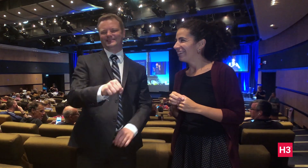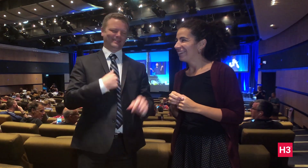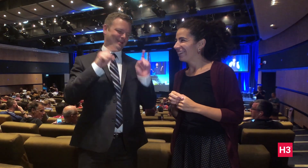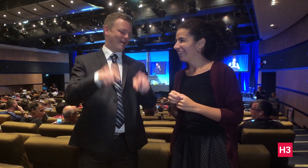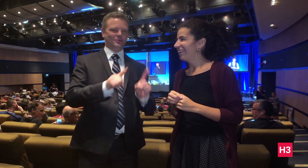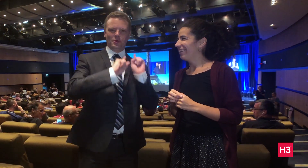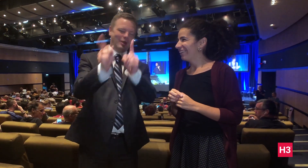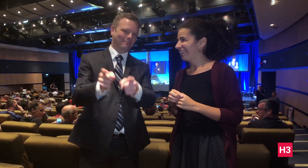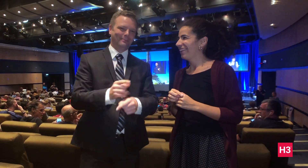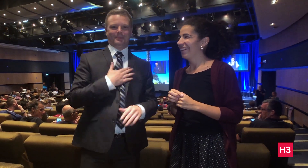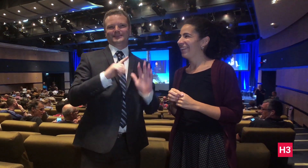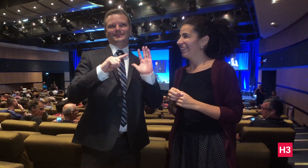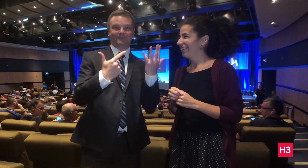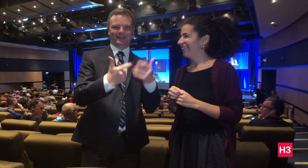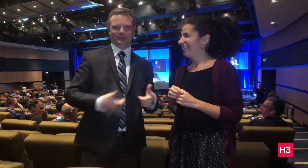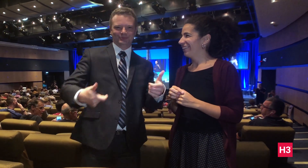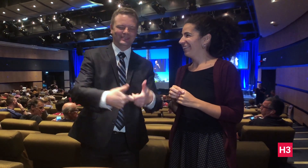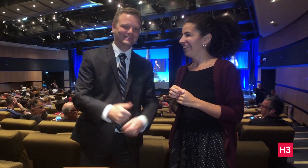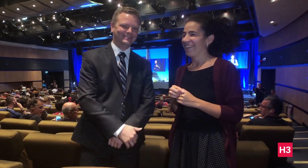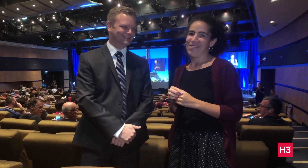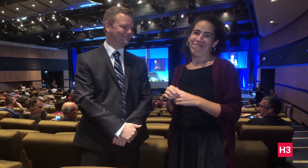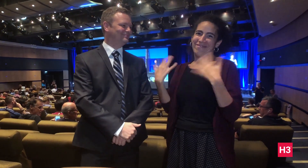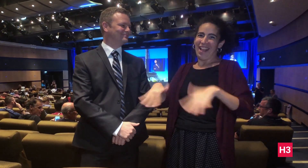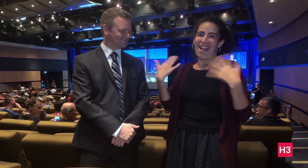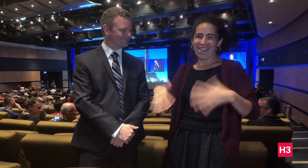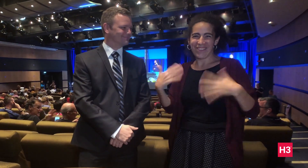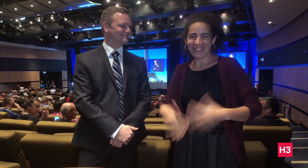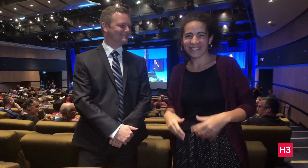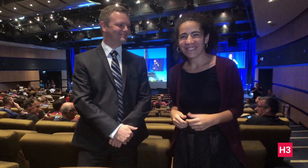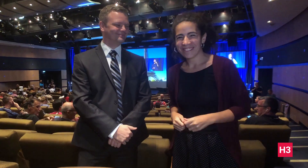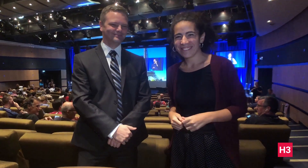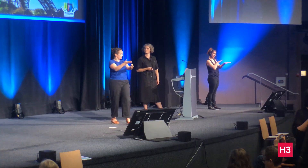Yes, of course. This will be my 7th World Congress!